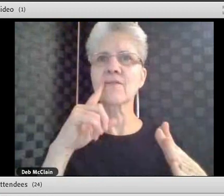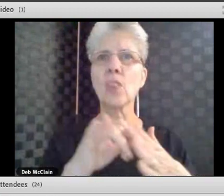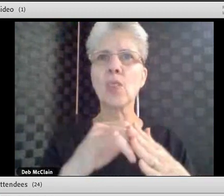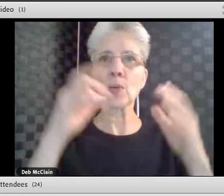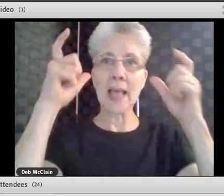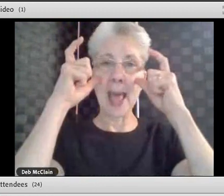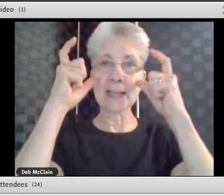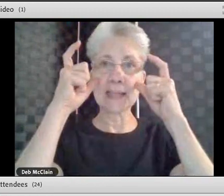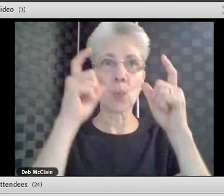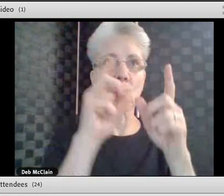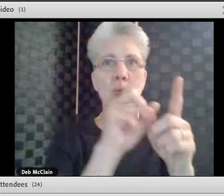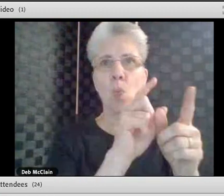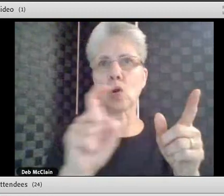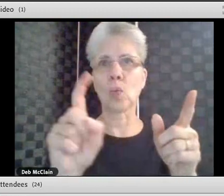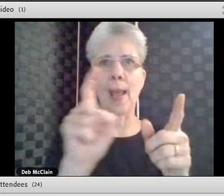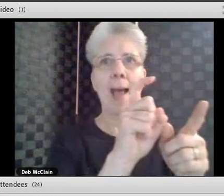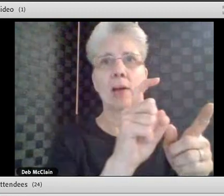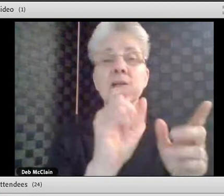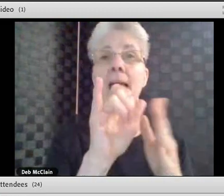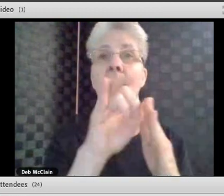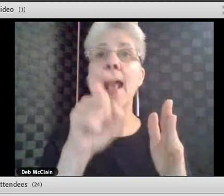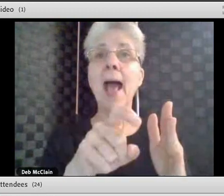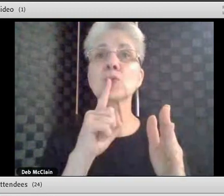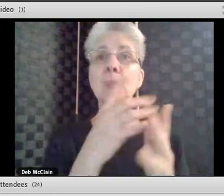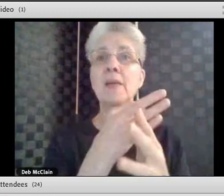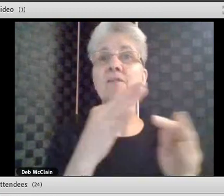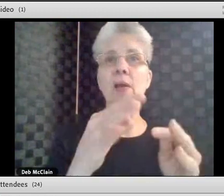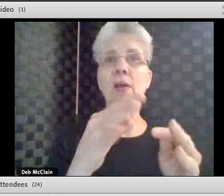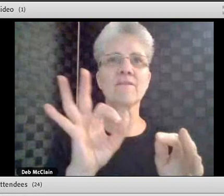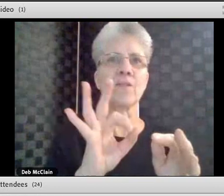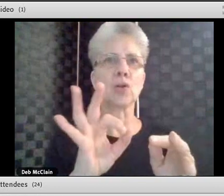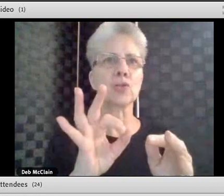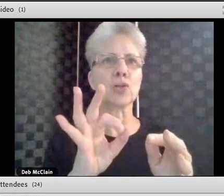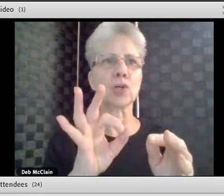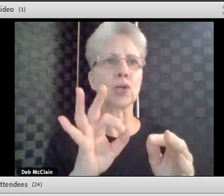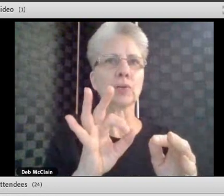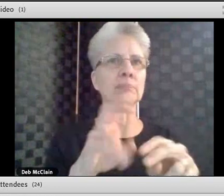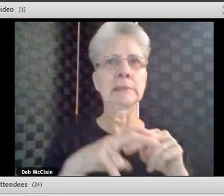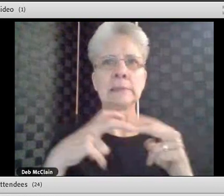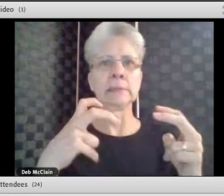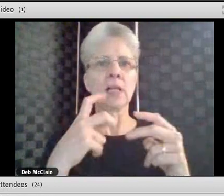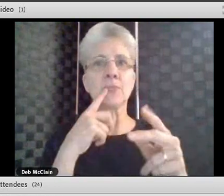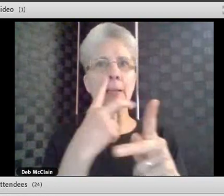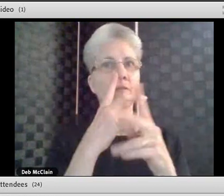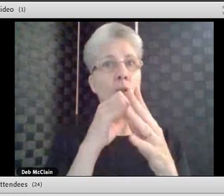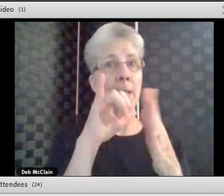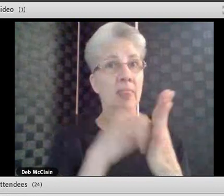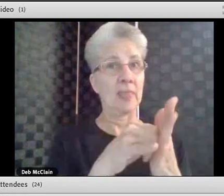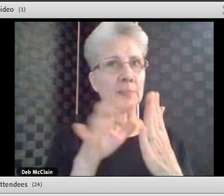but you have to have that kind of space for those headsets where you walk around, and it has to be free of furniture and clutter,